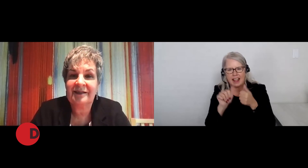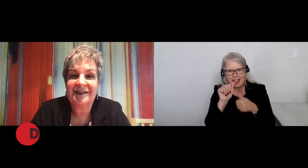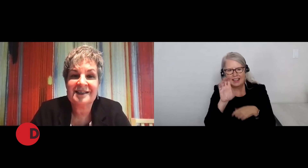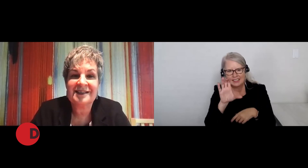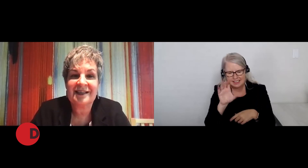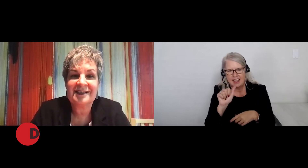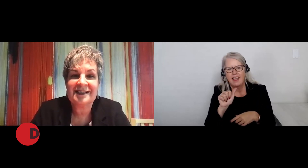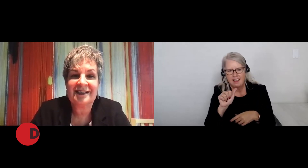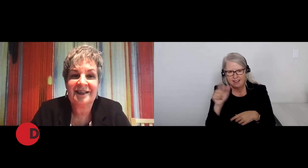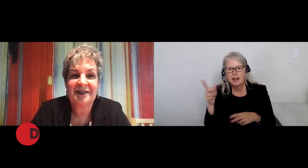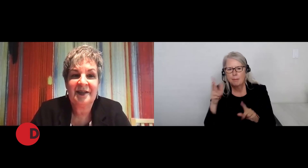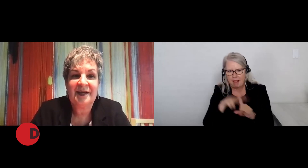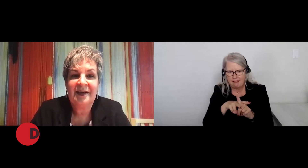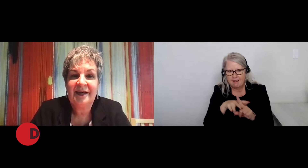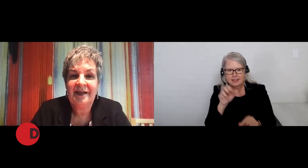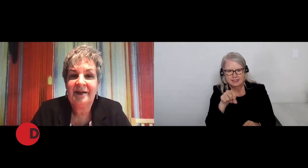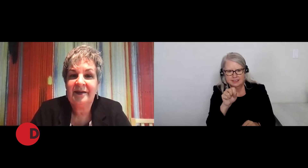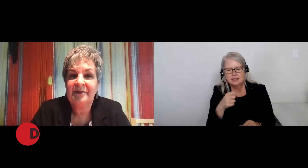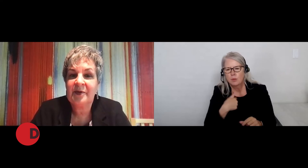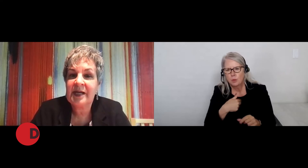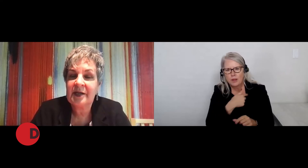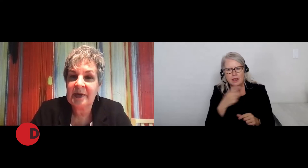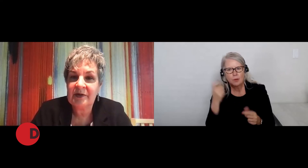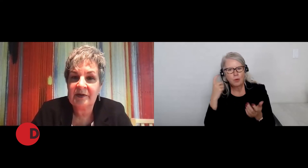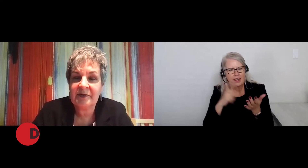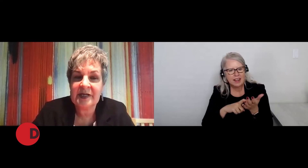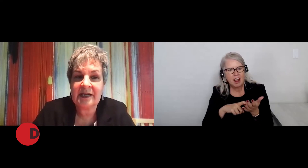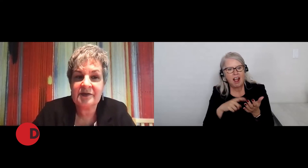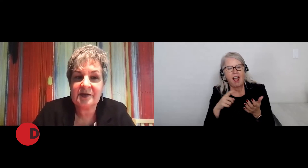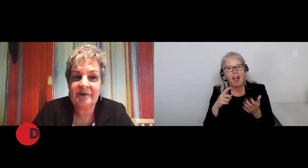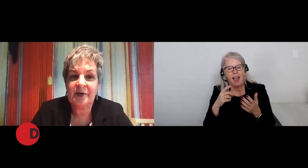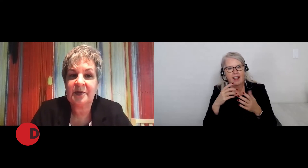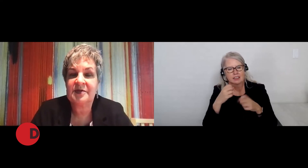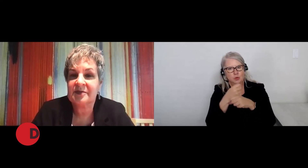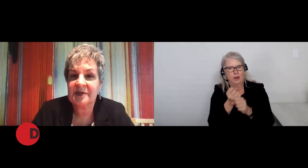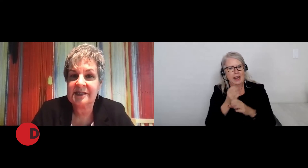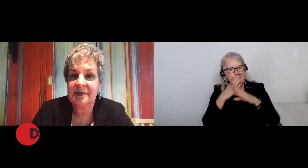the Accessible Canada Act so it applies.